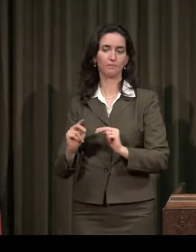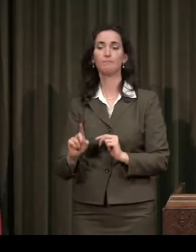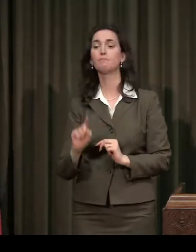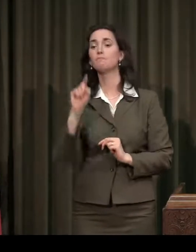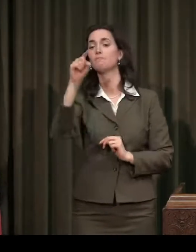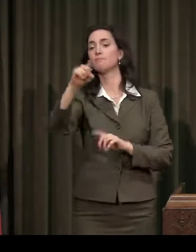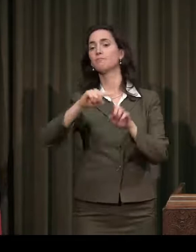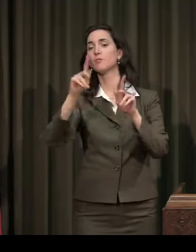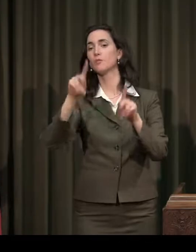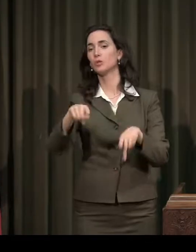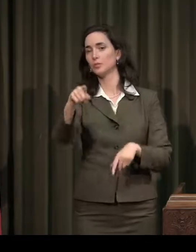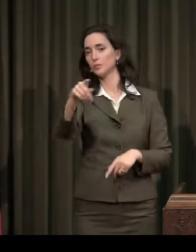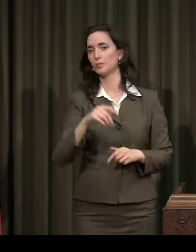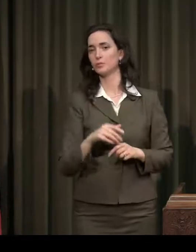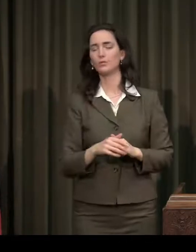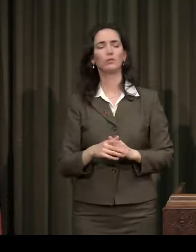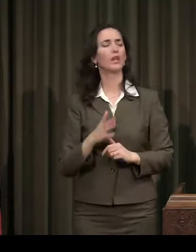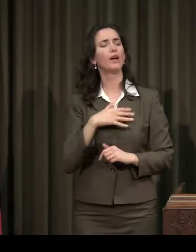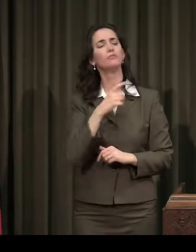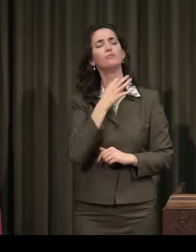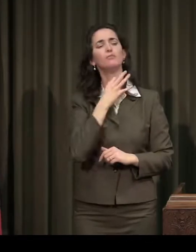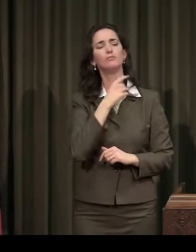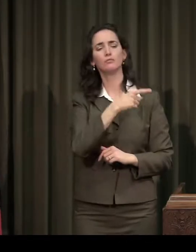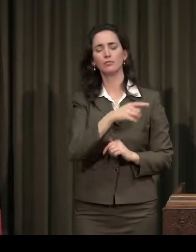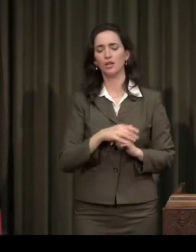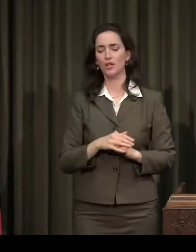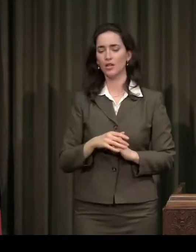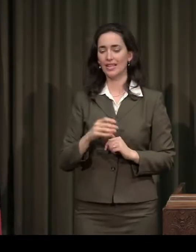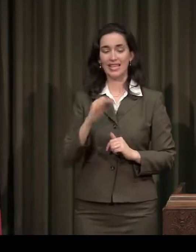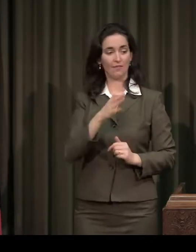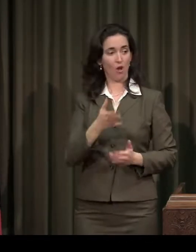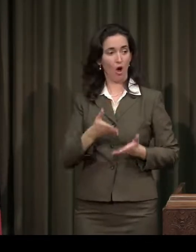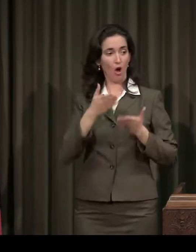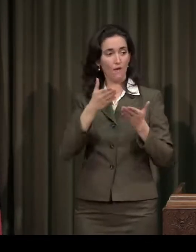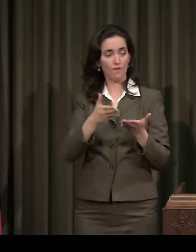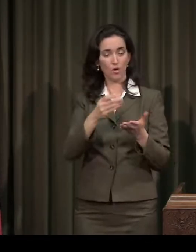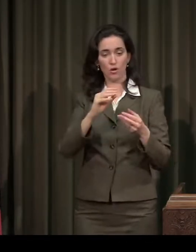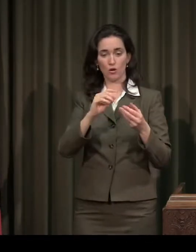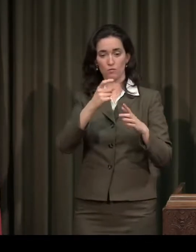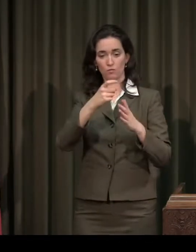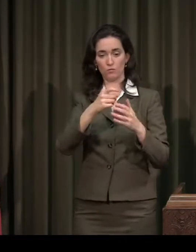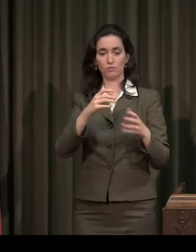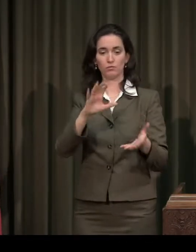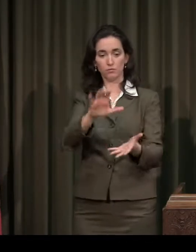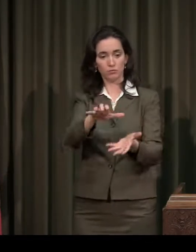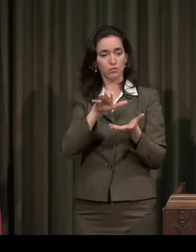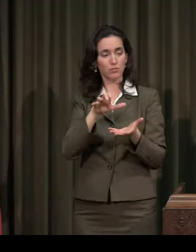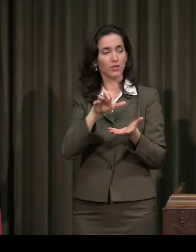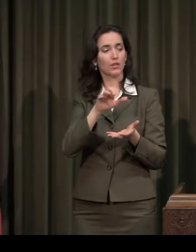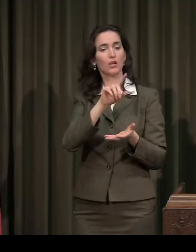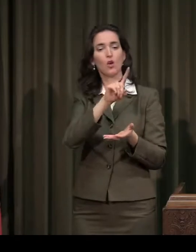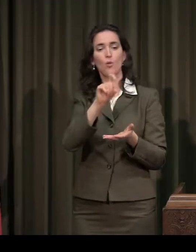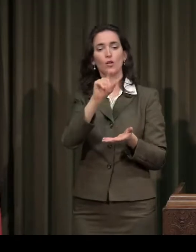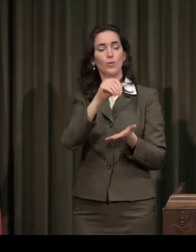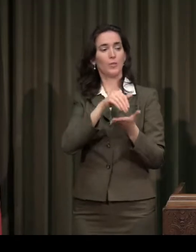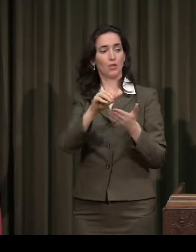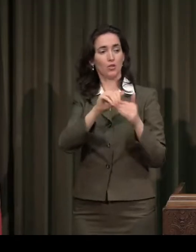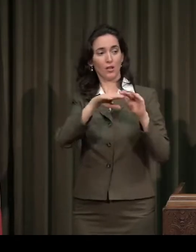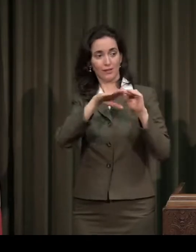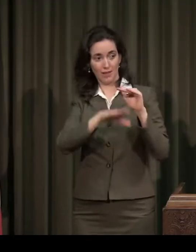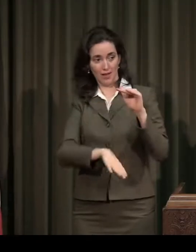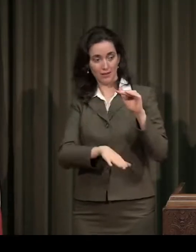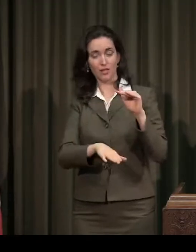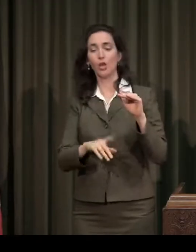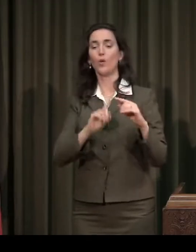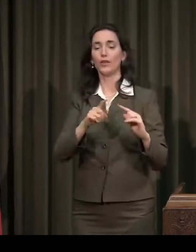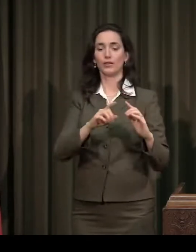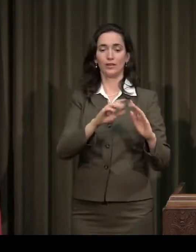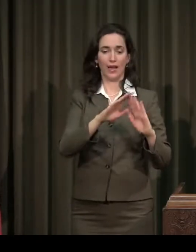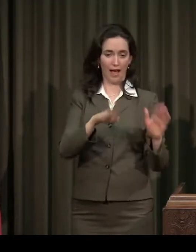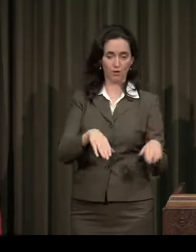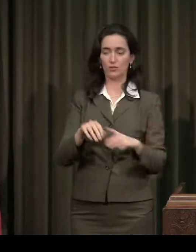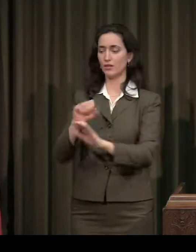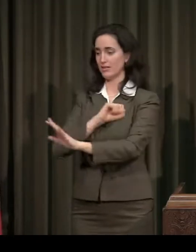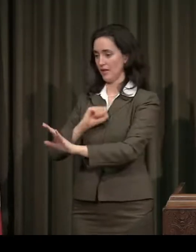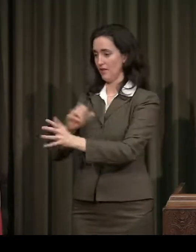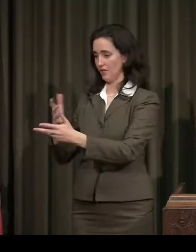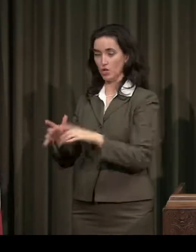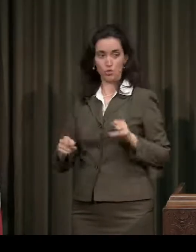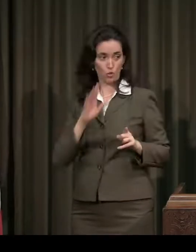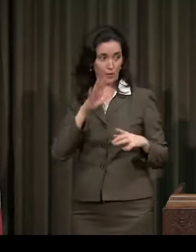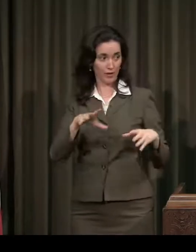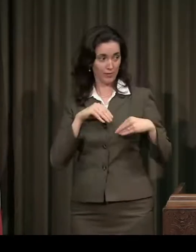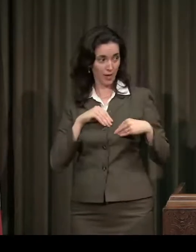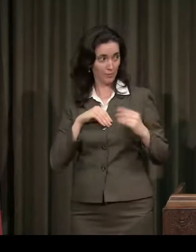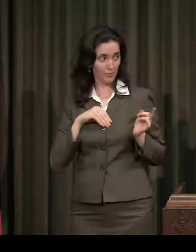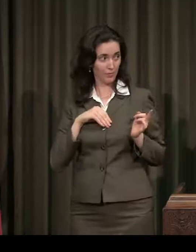what you want me to negotiate now